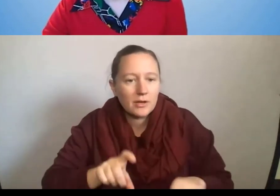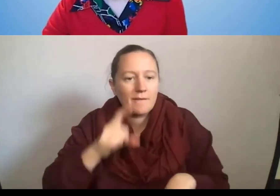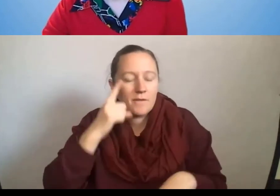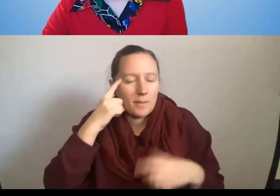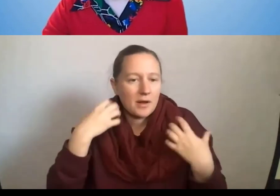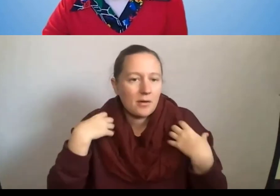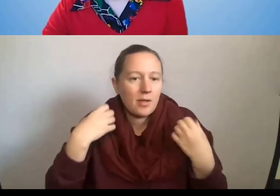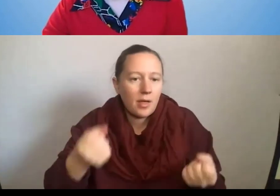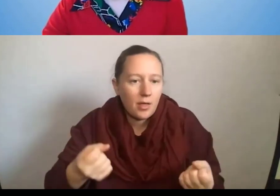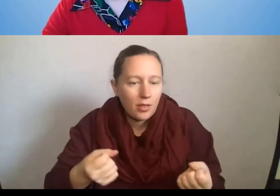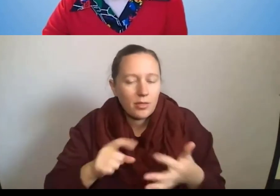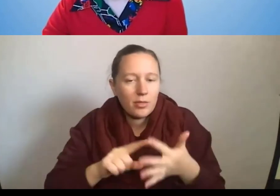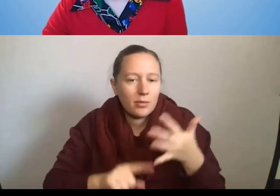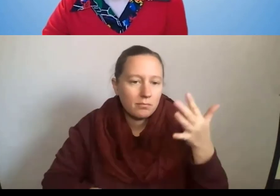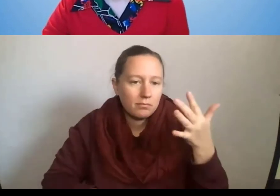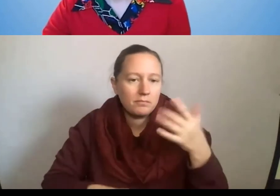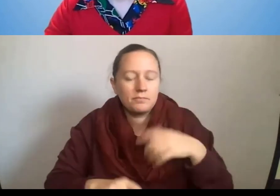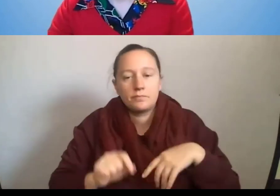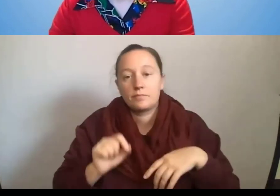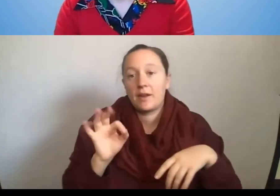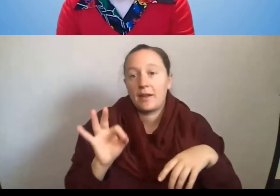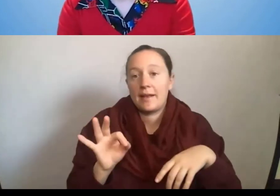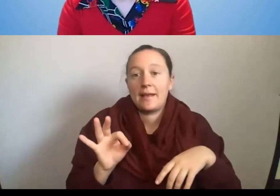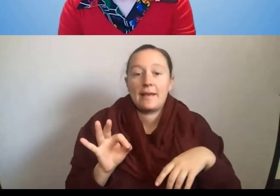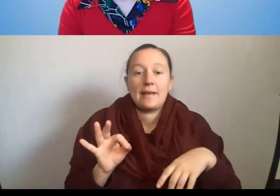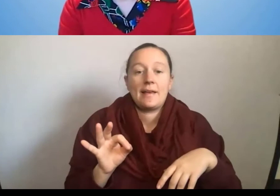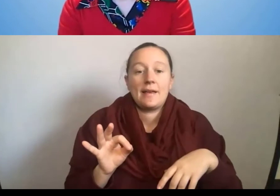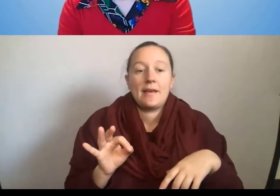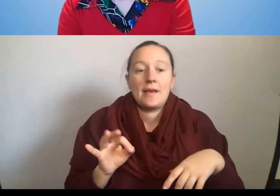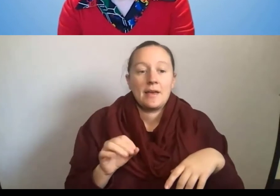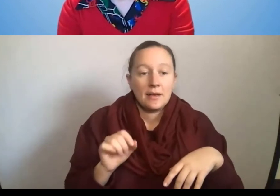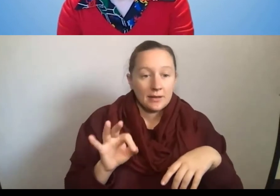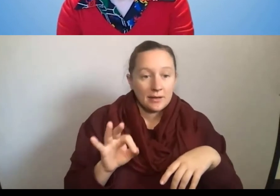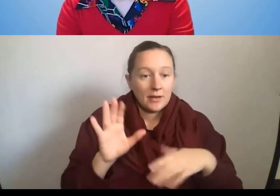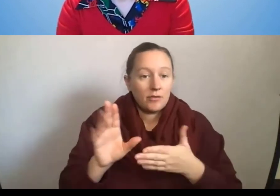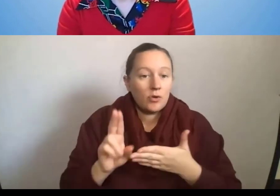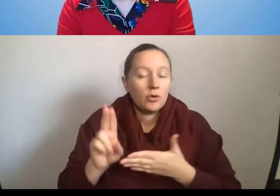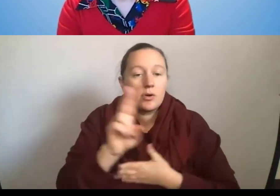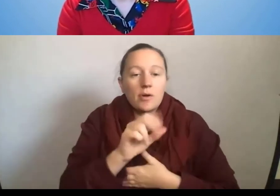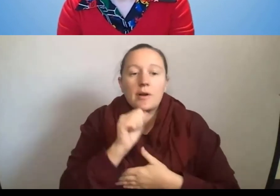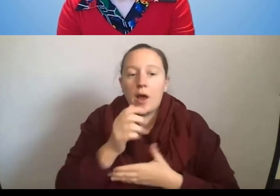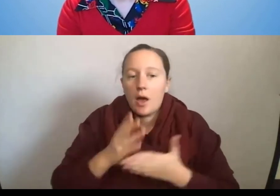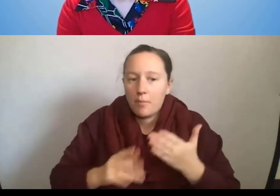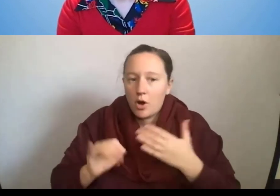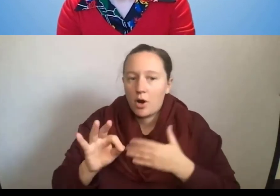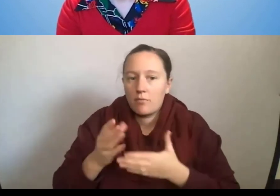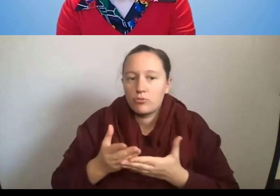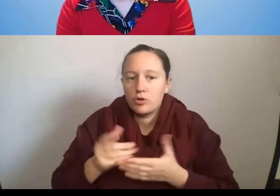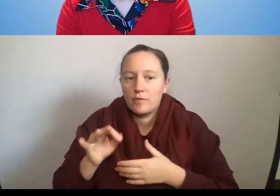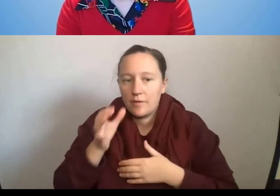So if your university is not part of the Proof of Concept Network, unfortunately, you are not able